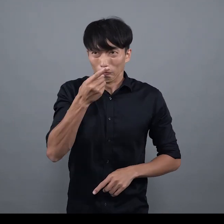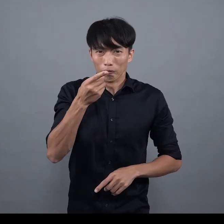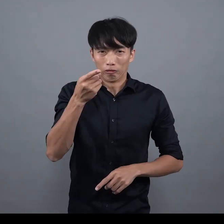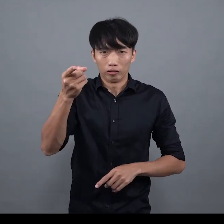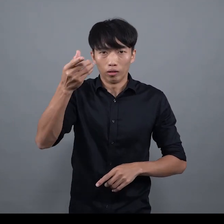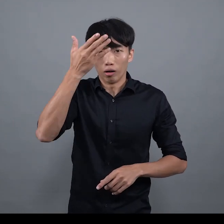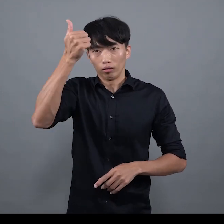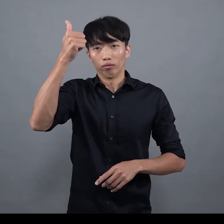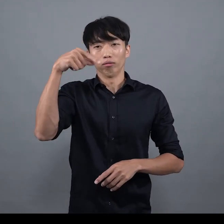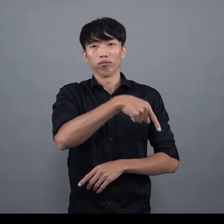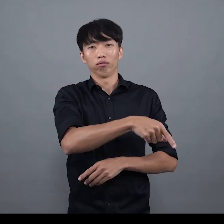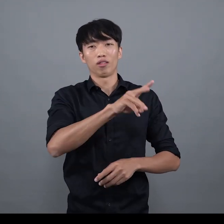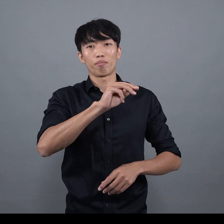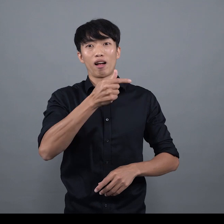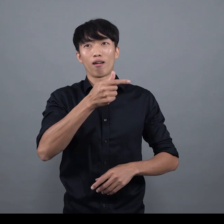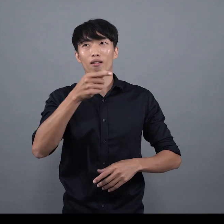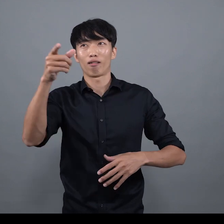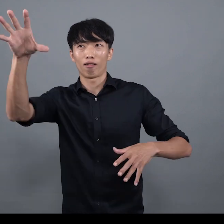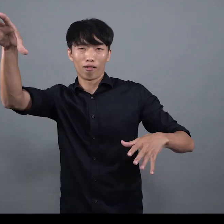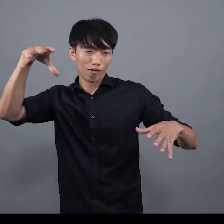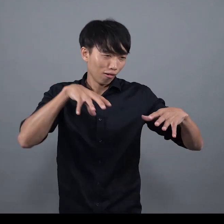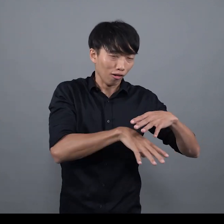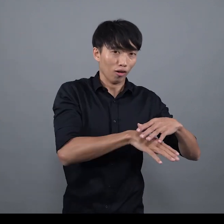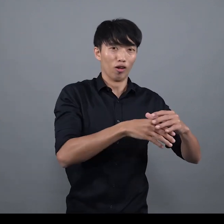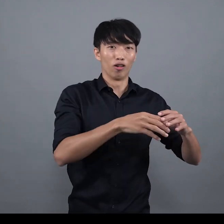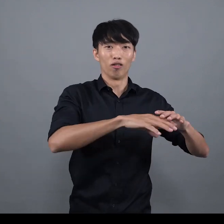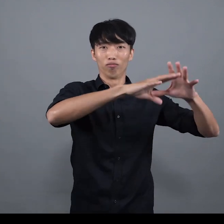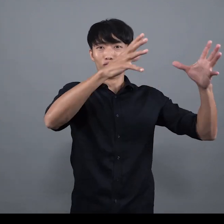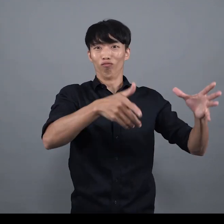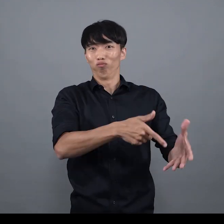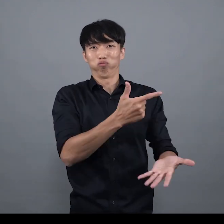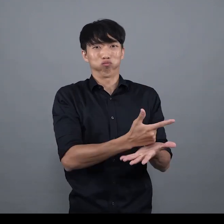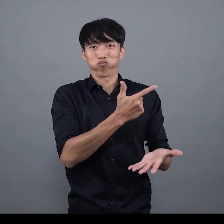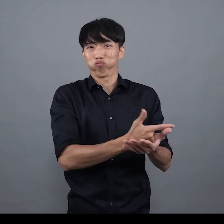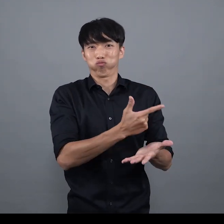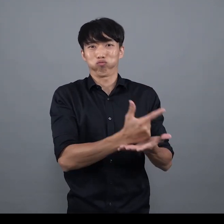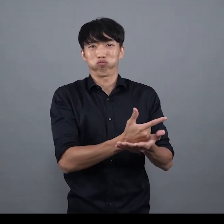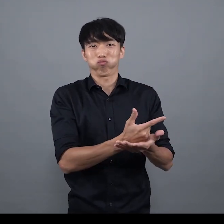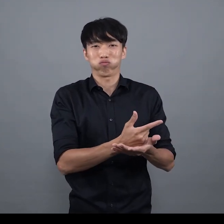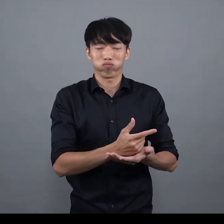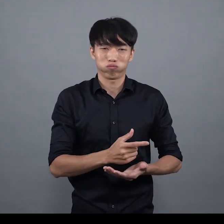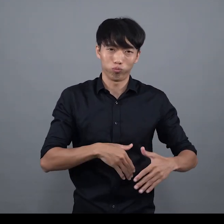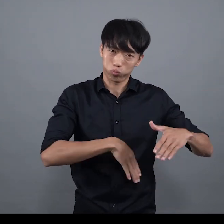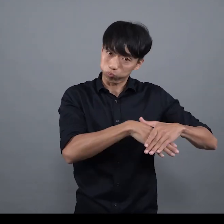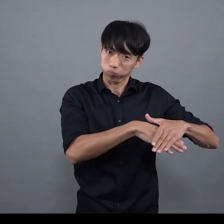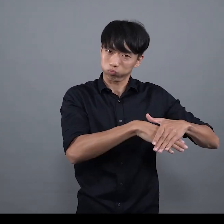that would really be that very important piece in the foundation of the M+ Collections